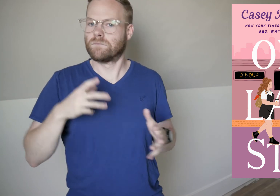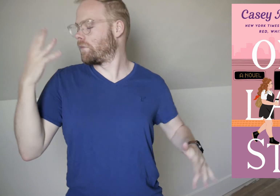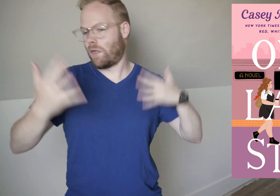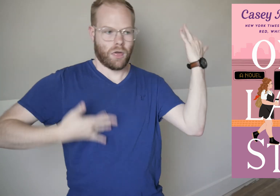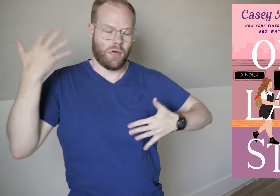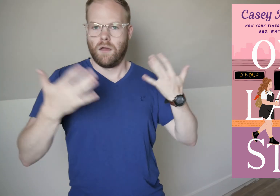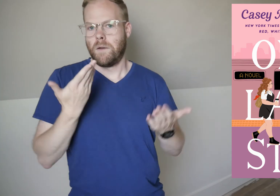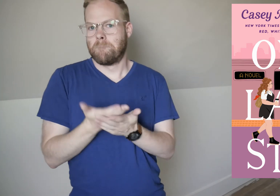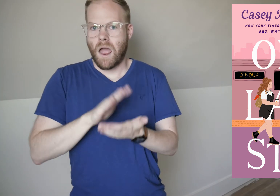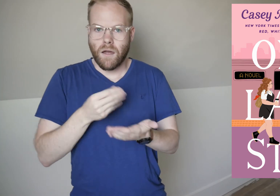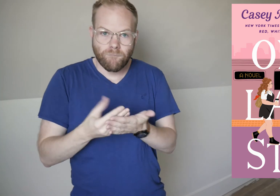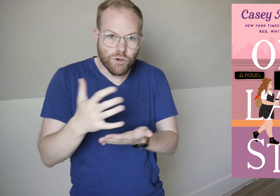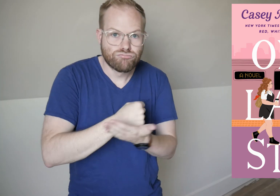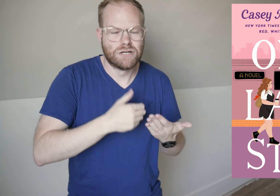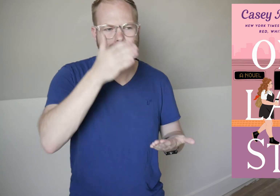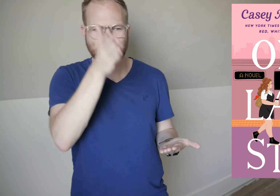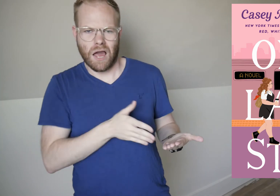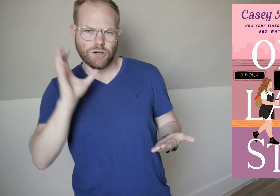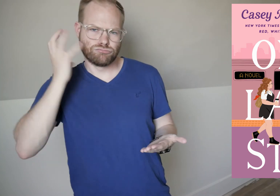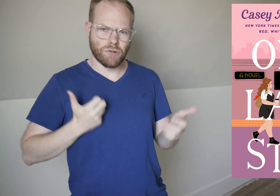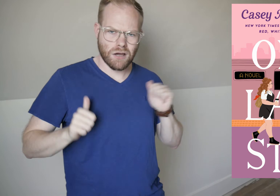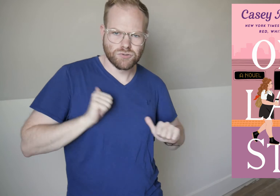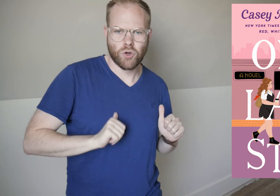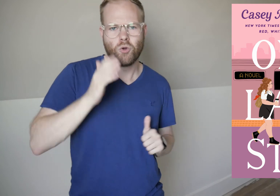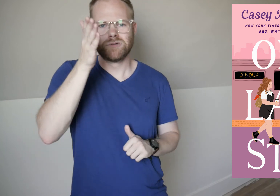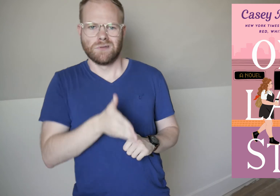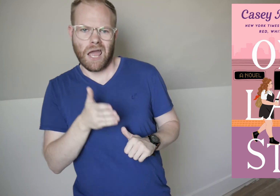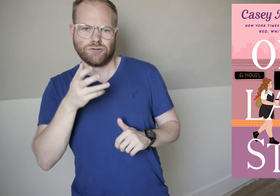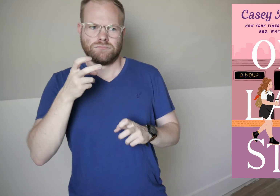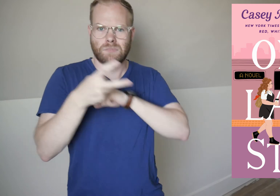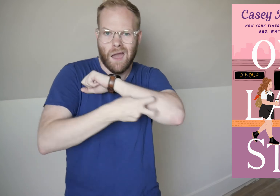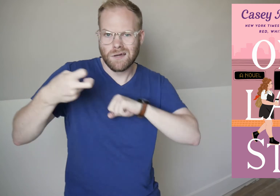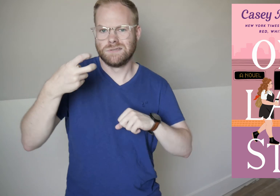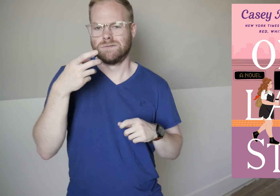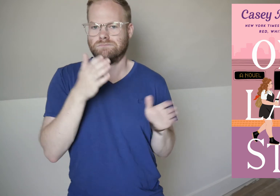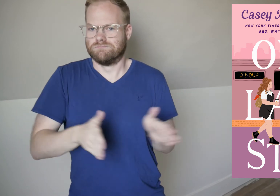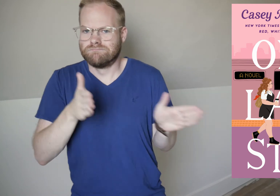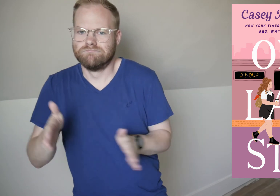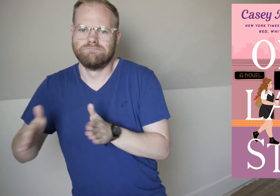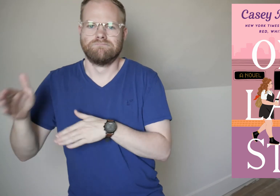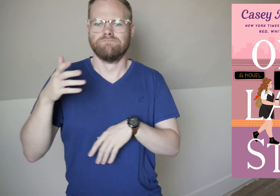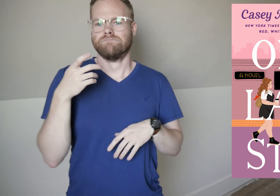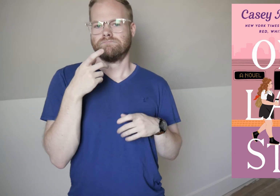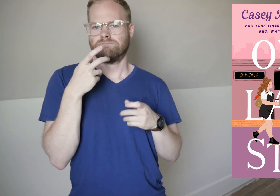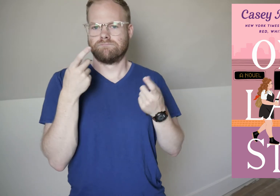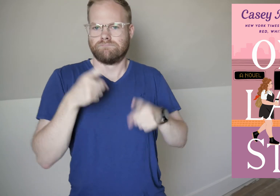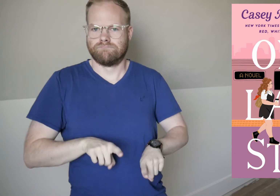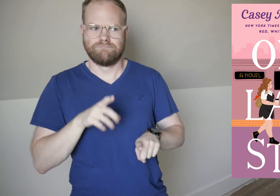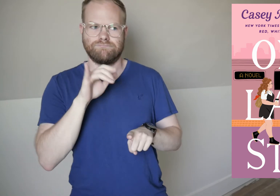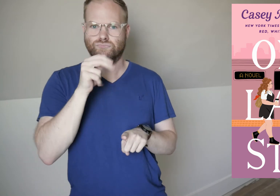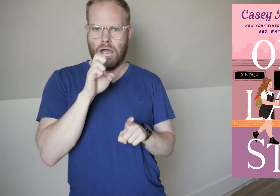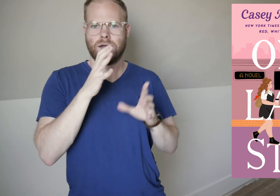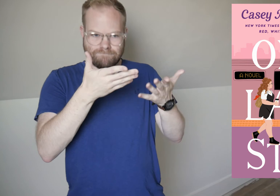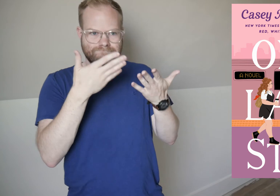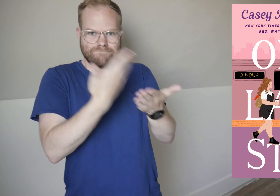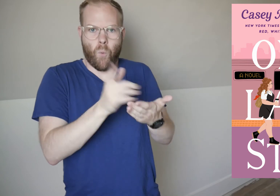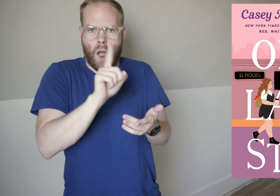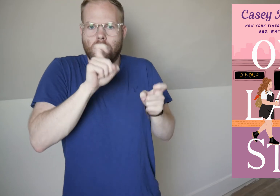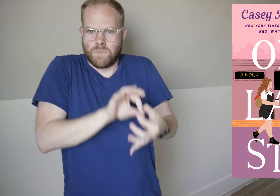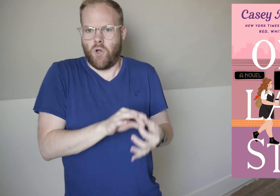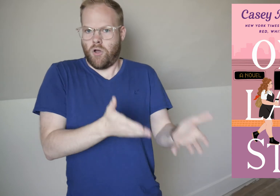A whirlwind of a pancake fundraiser slash drag show slash heist planning goes down to help Jane get to where she’s supposed to be.